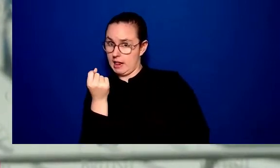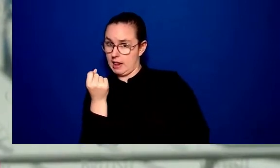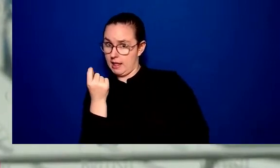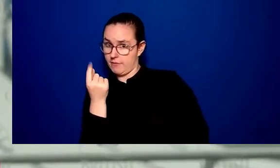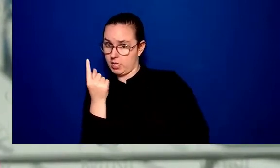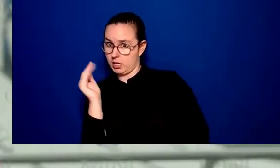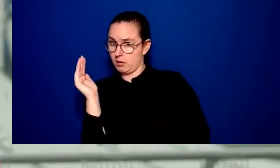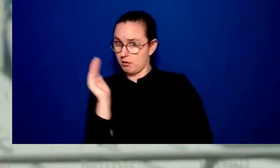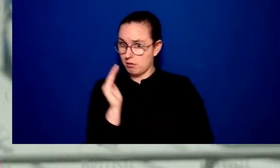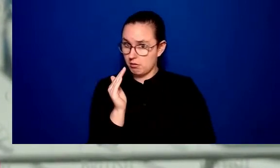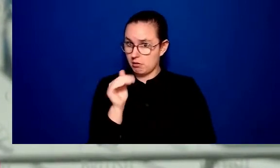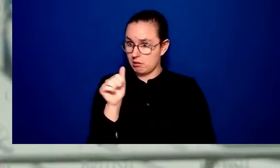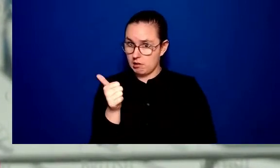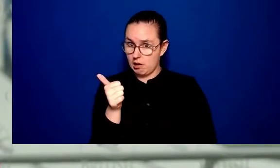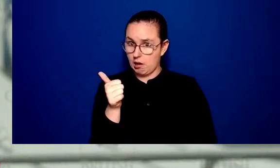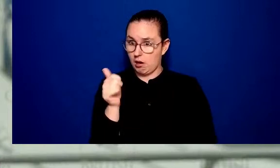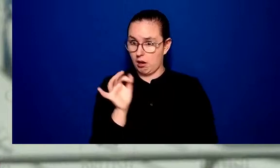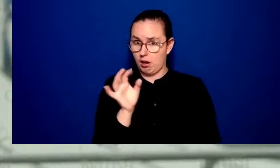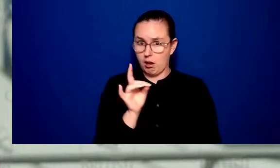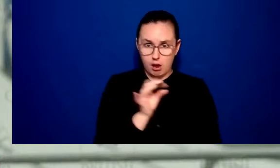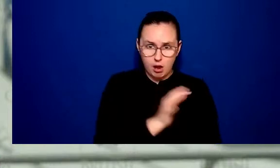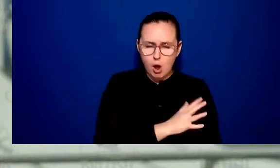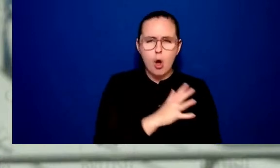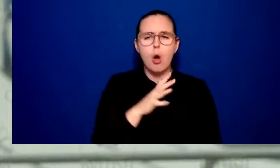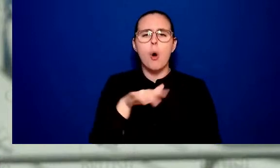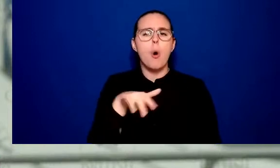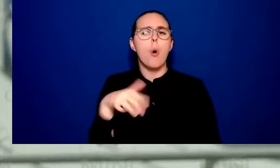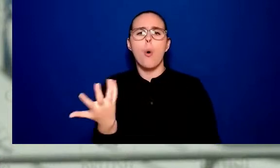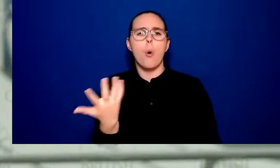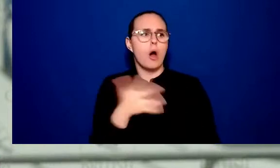will be based on regions based